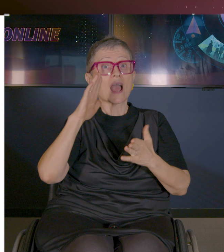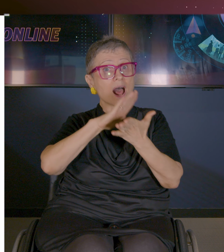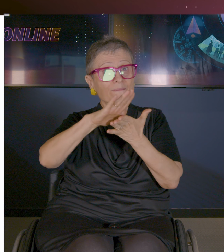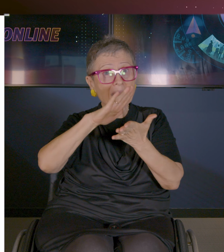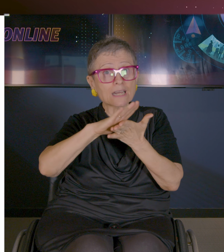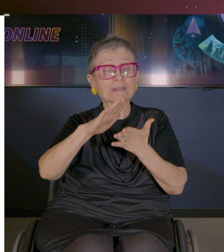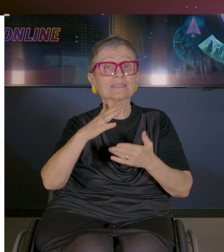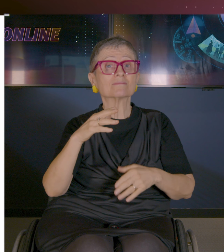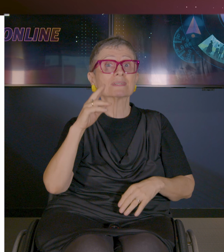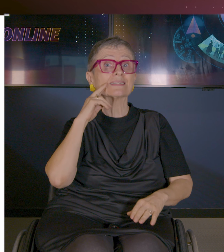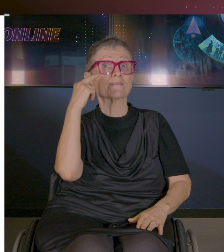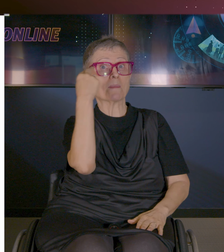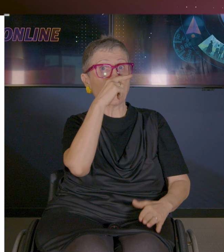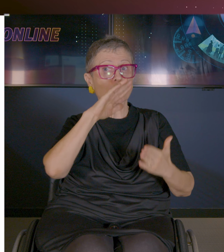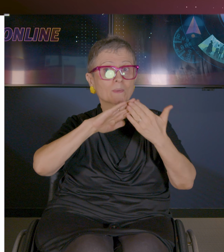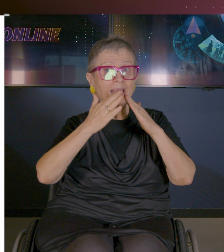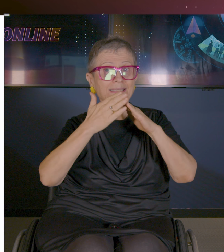hard of hearing and the deafblind communities